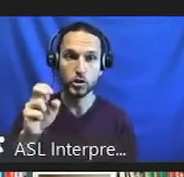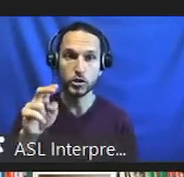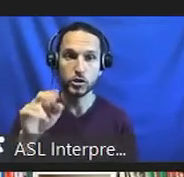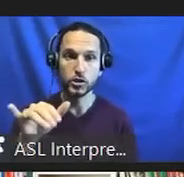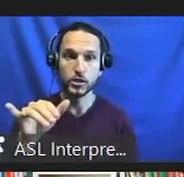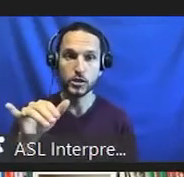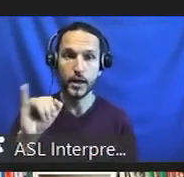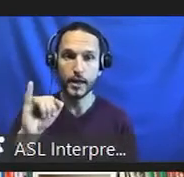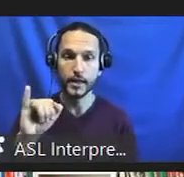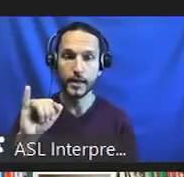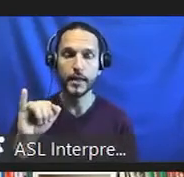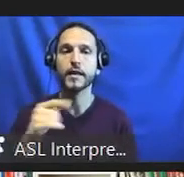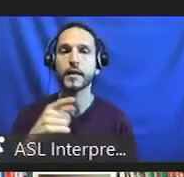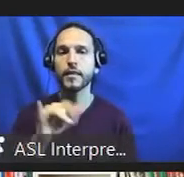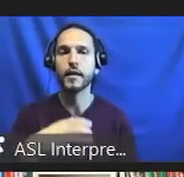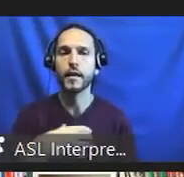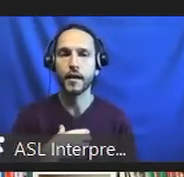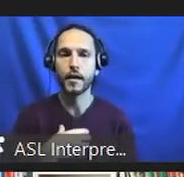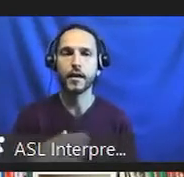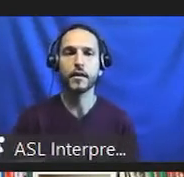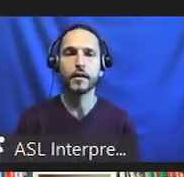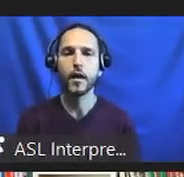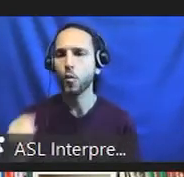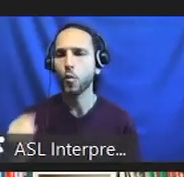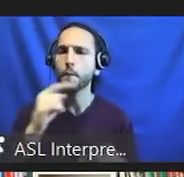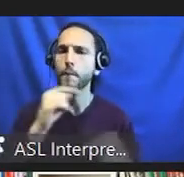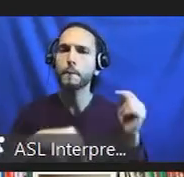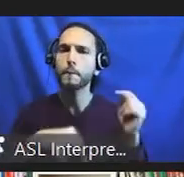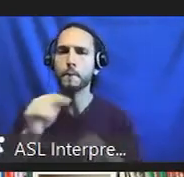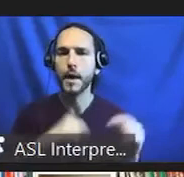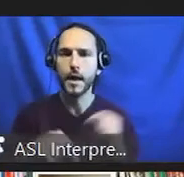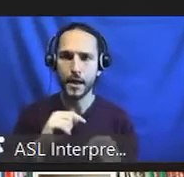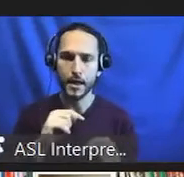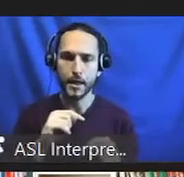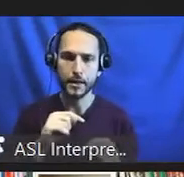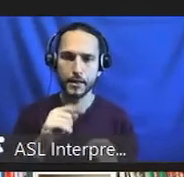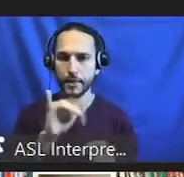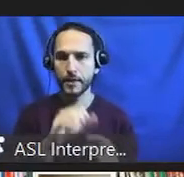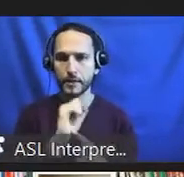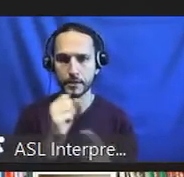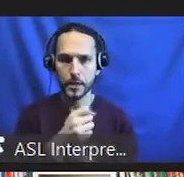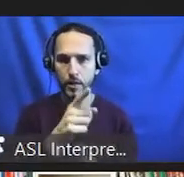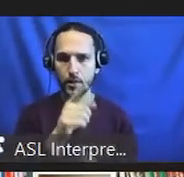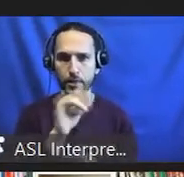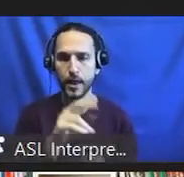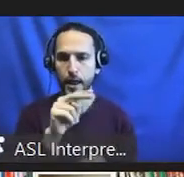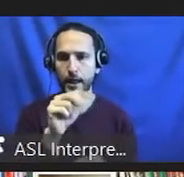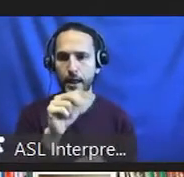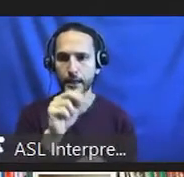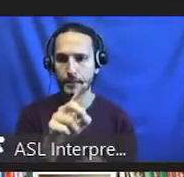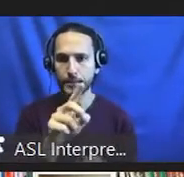So just going back to this one for a minute, this case here, the National Association of the Deaf,